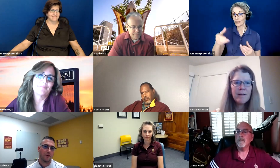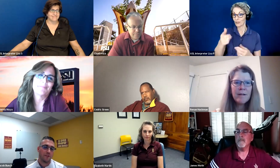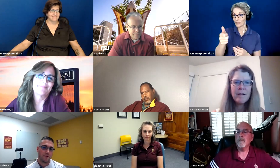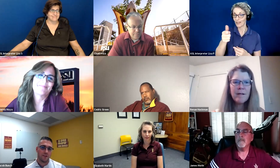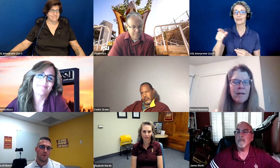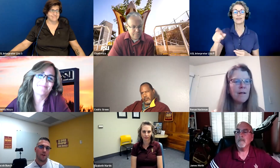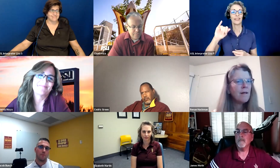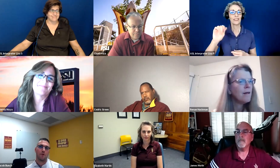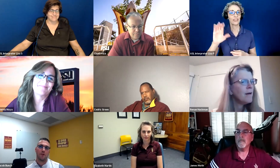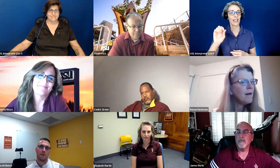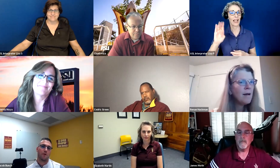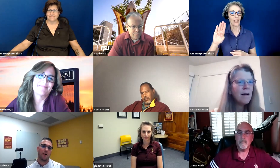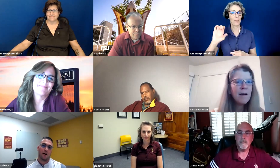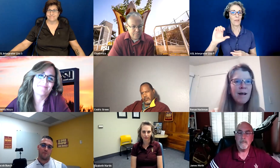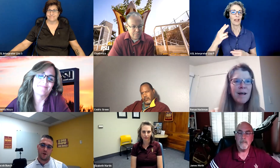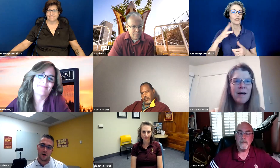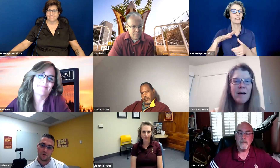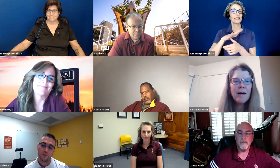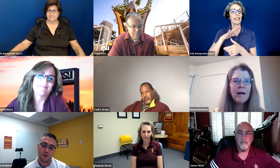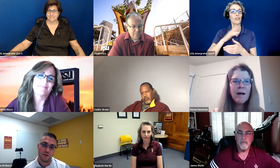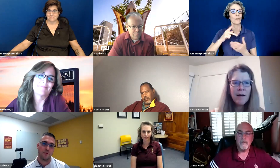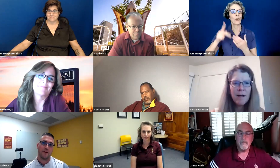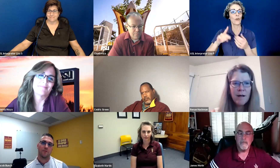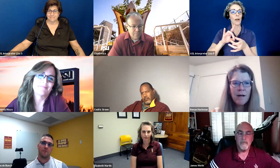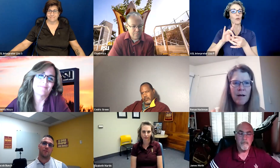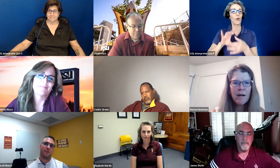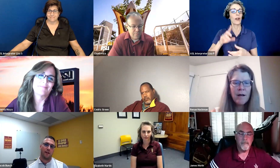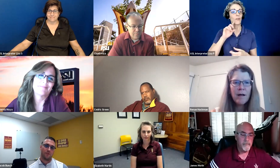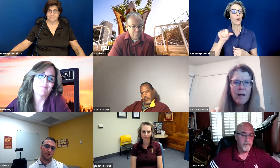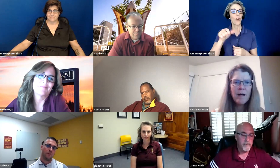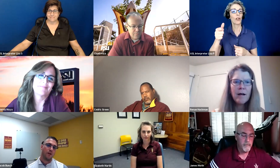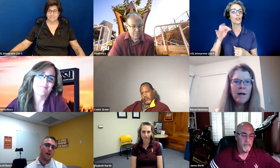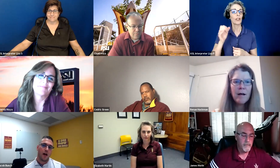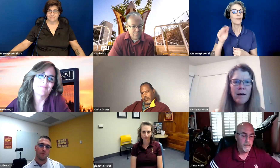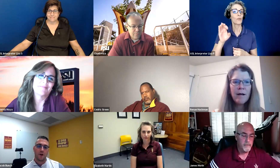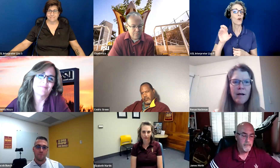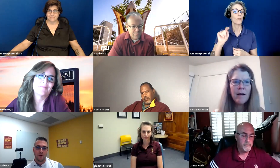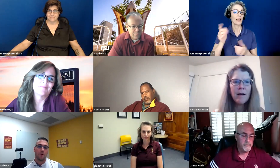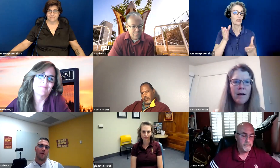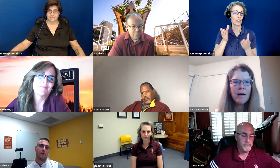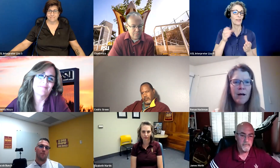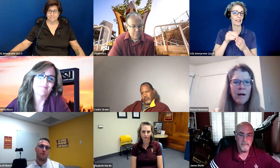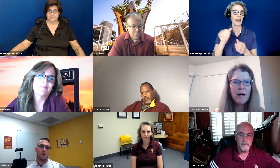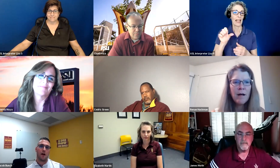I'm the senior program coordinator for our alternative department services at ASU. So, I've been with ASU,